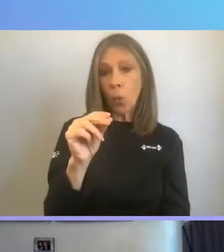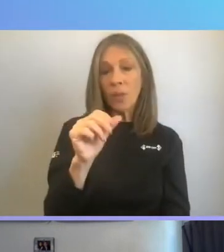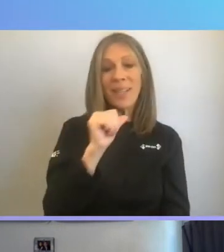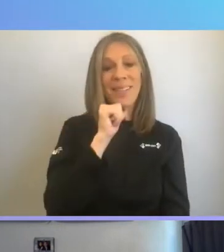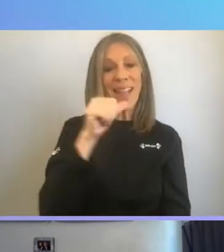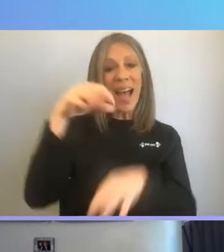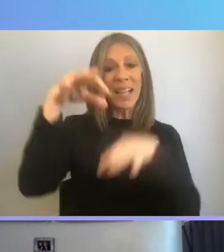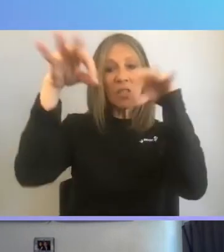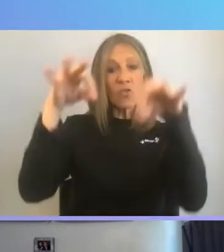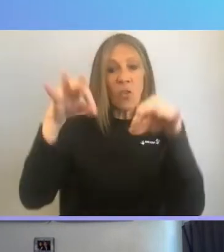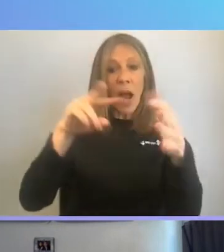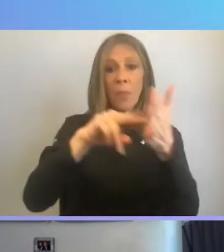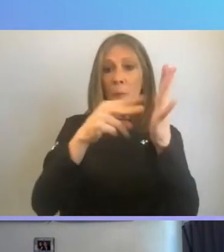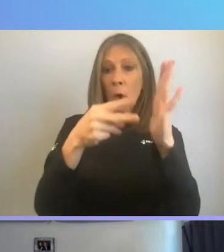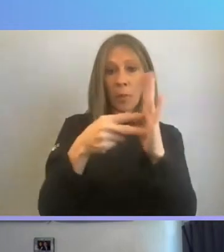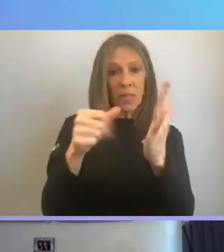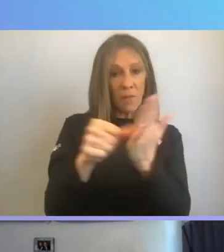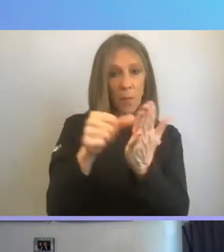the purpose of the page for anyone who can't see the title